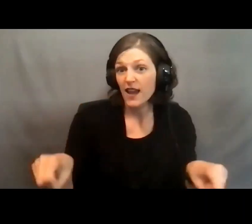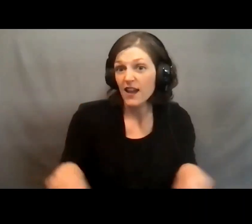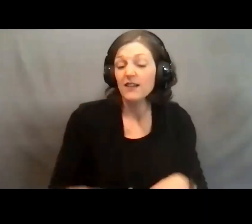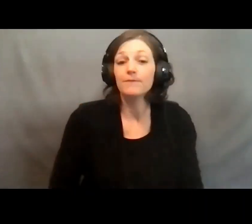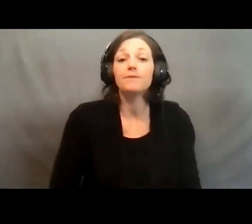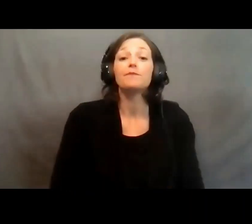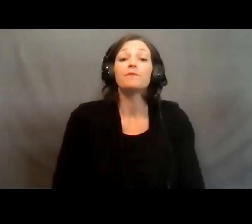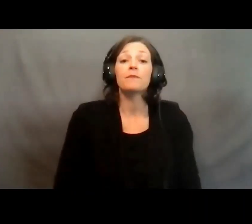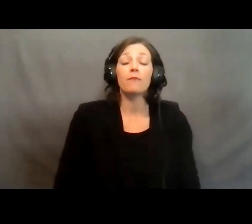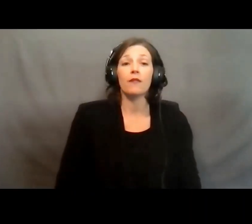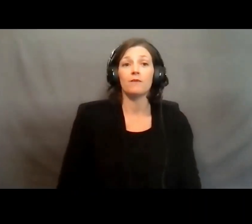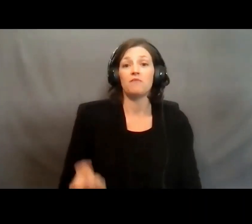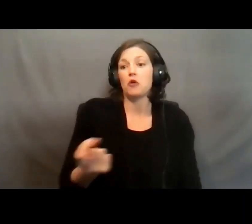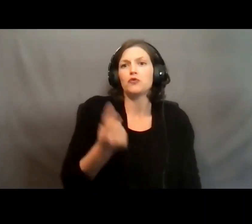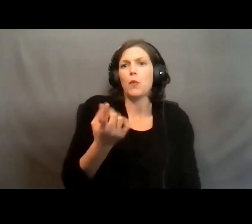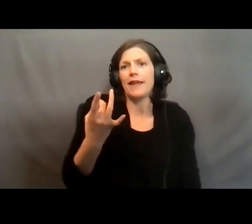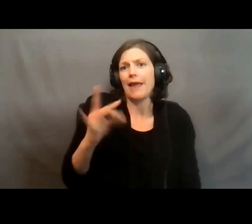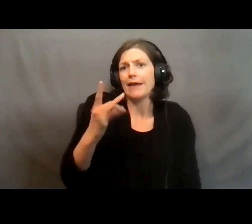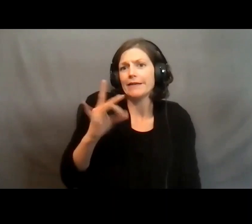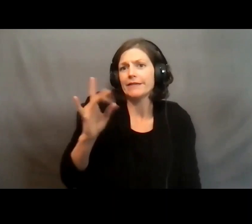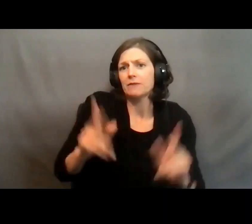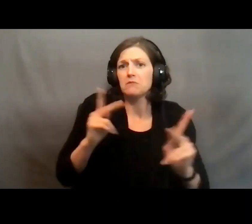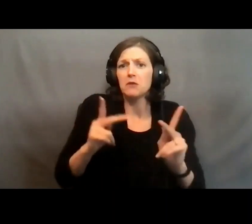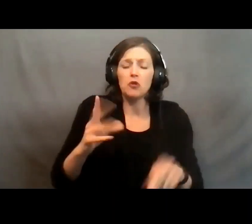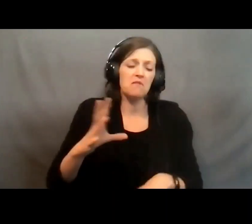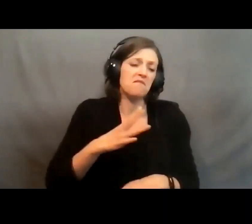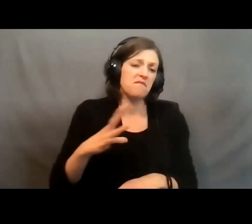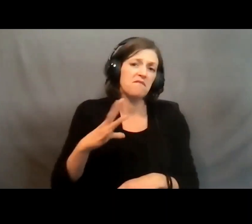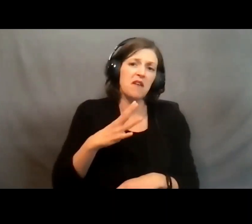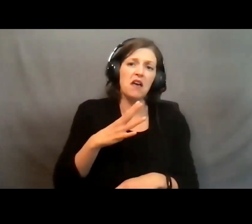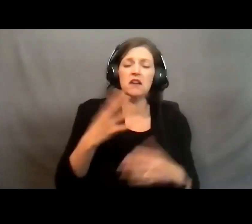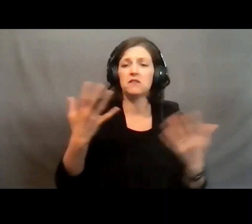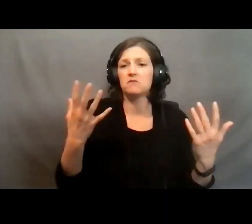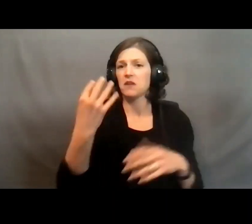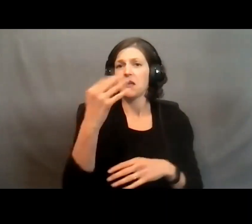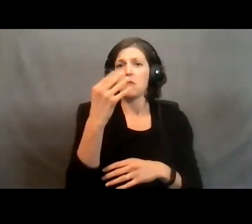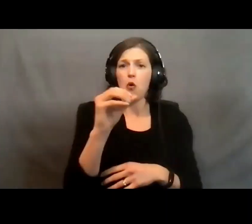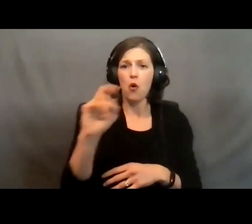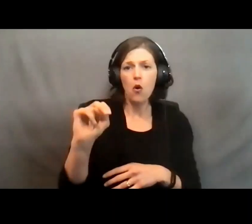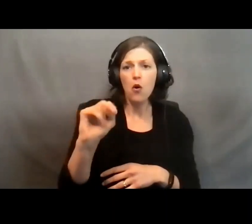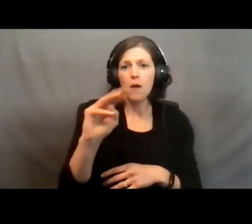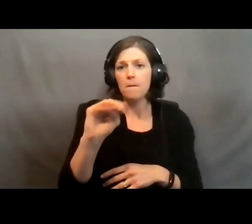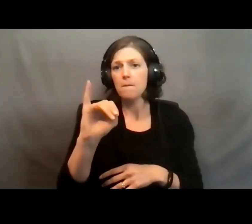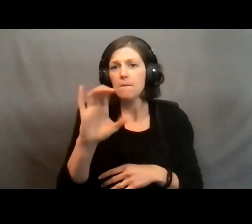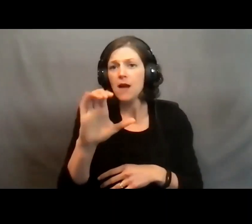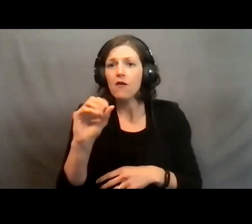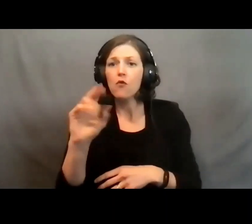13:40:29 because they're only 18 of us around the room. The emphasis is that